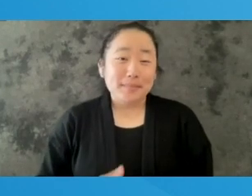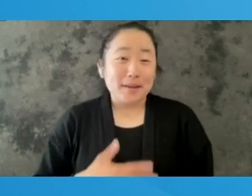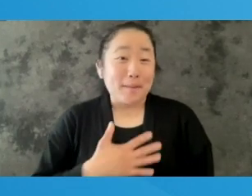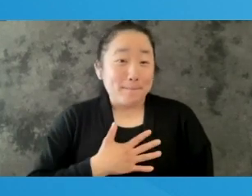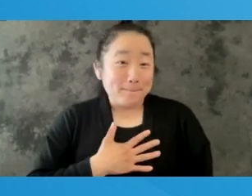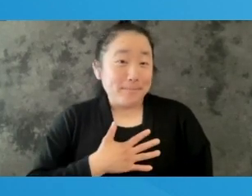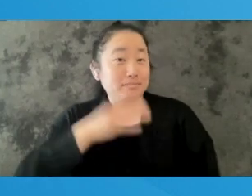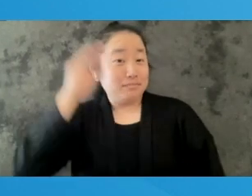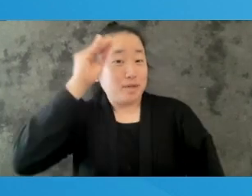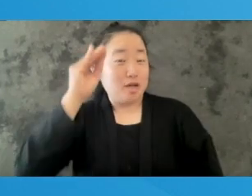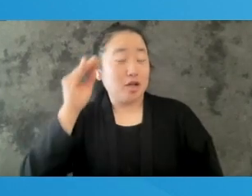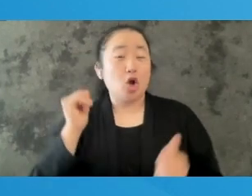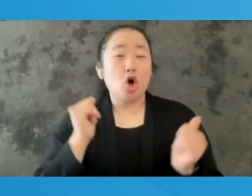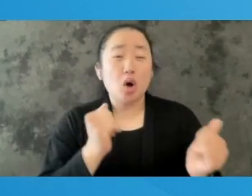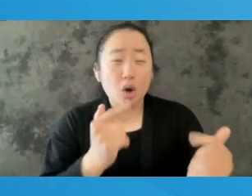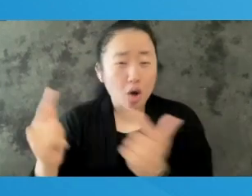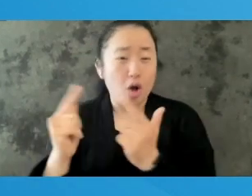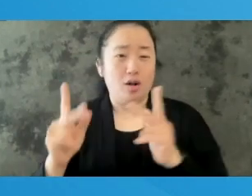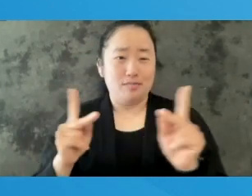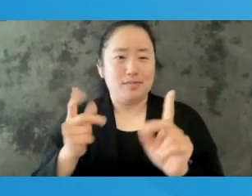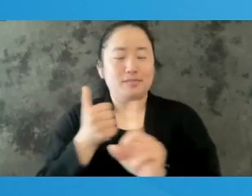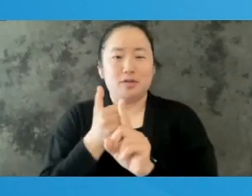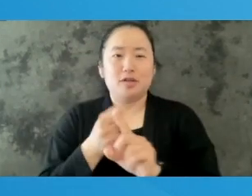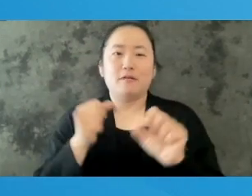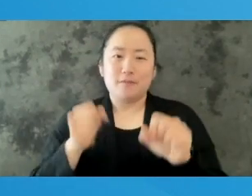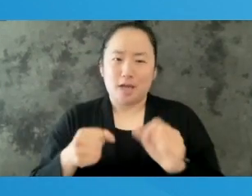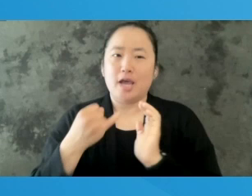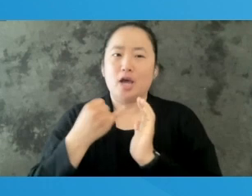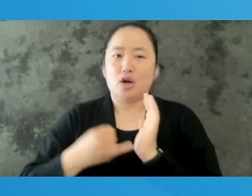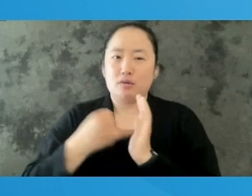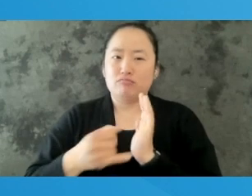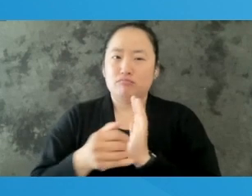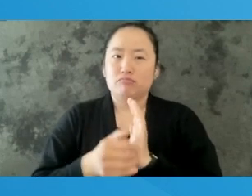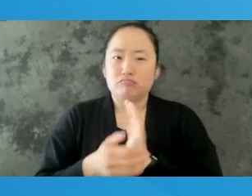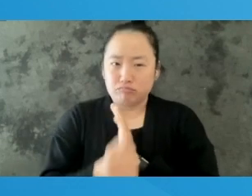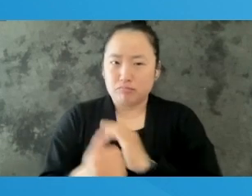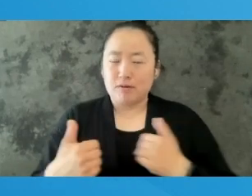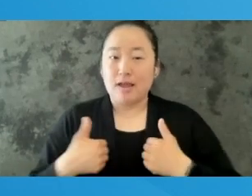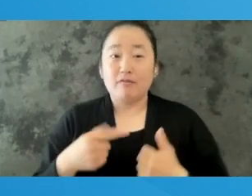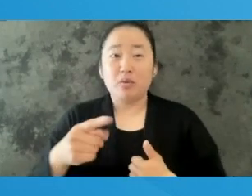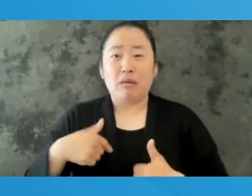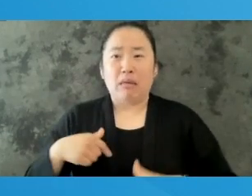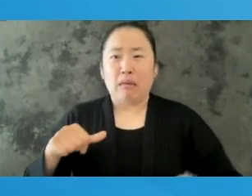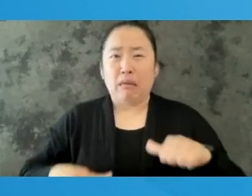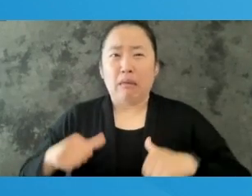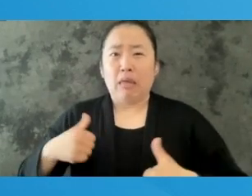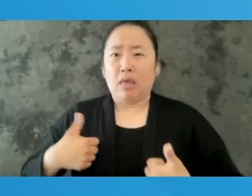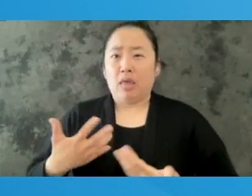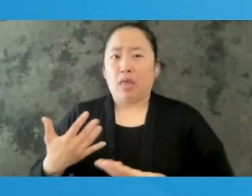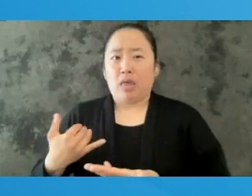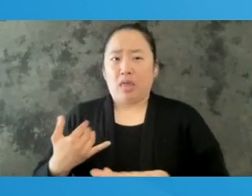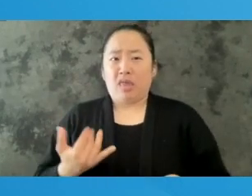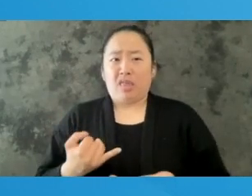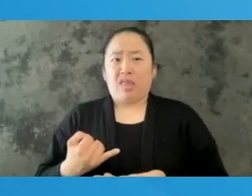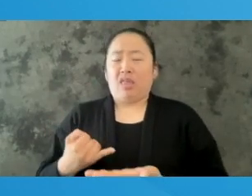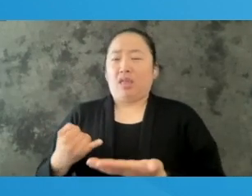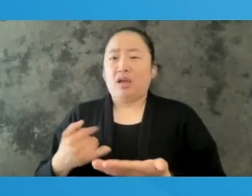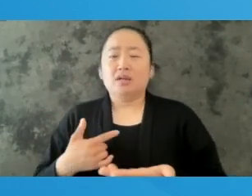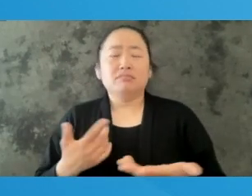So, if you're not comfortable sketching, I'd encourage you to just let that paper touch